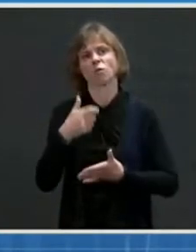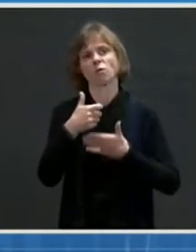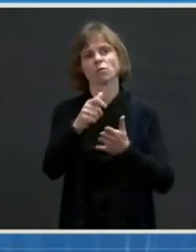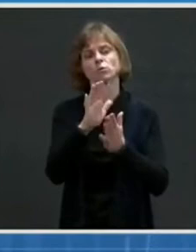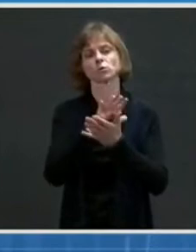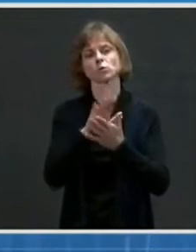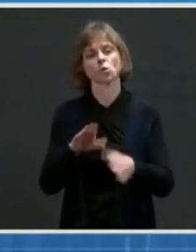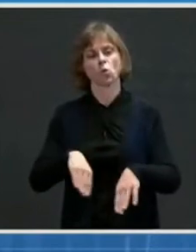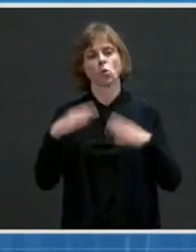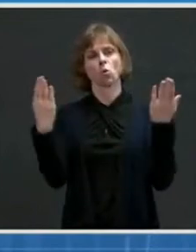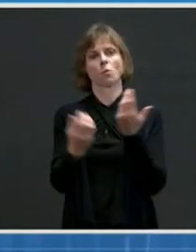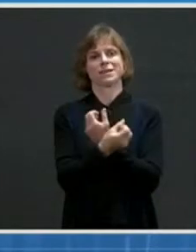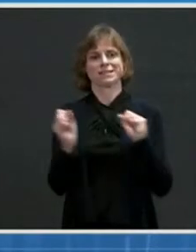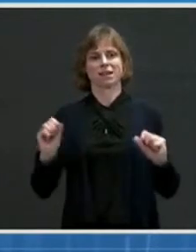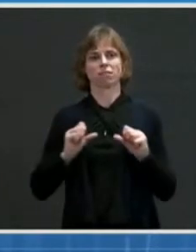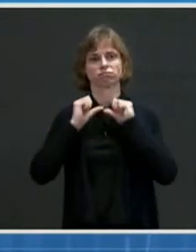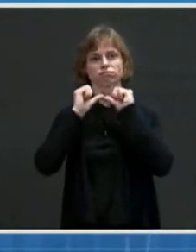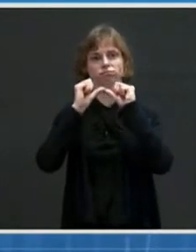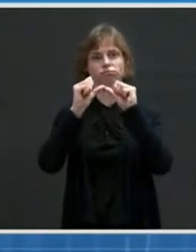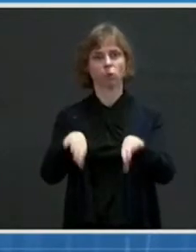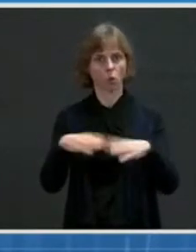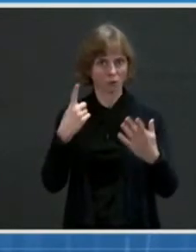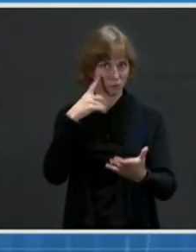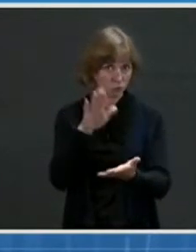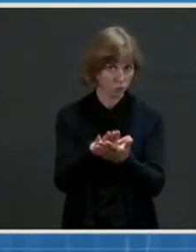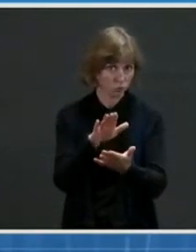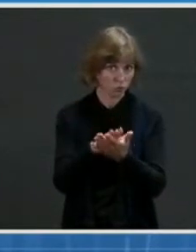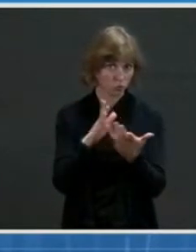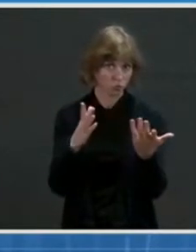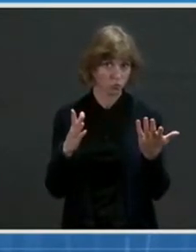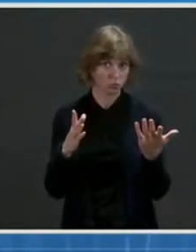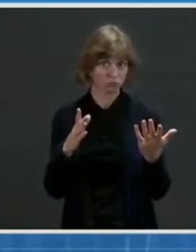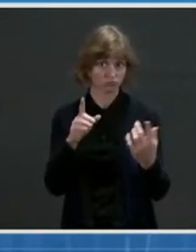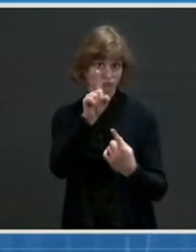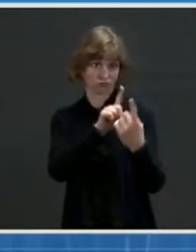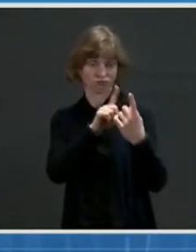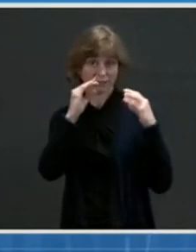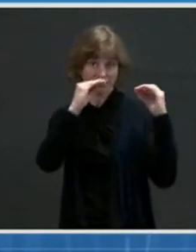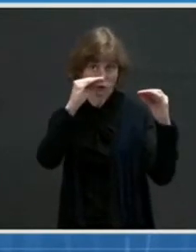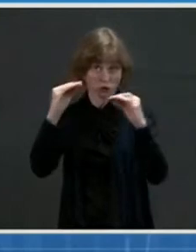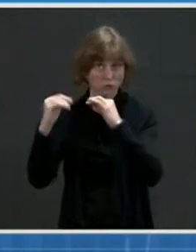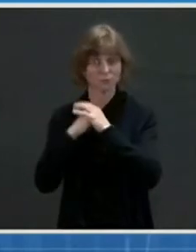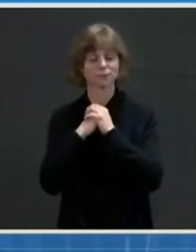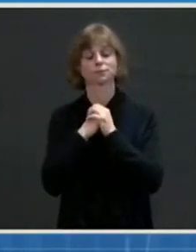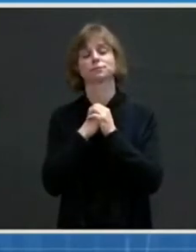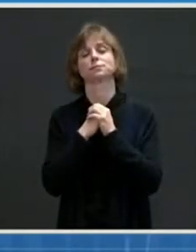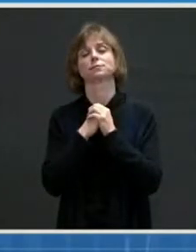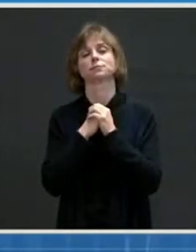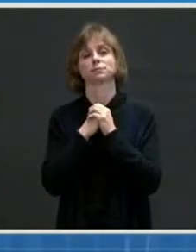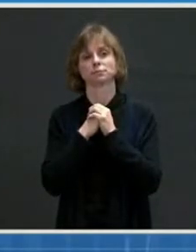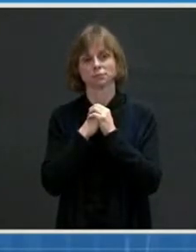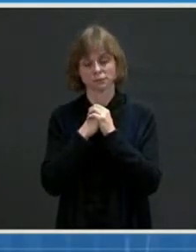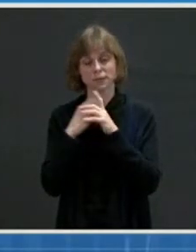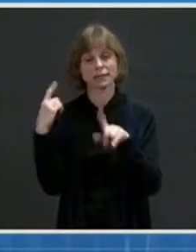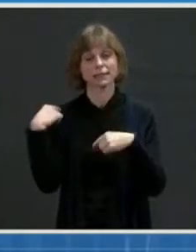NEEDED, SCIENCE BASED ROAD MAP TO HELP SCHOOLS OPEN SAFELY AND REMAIN OPEN FOR IN-PERSON INSTRUCTION.